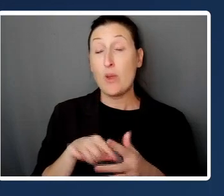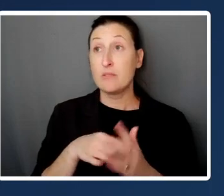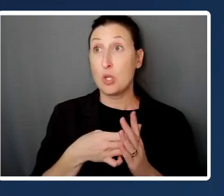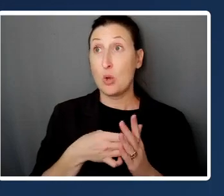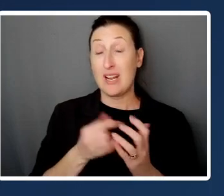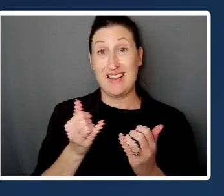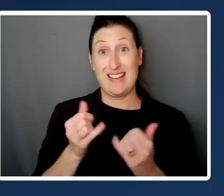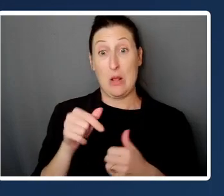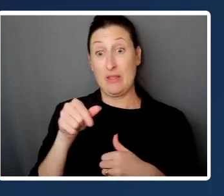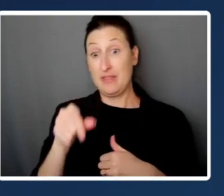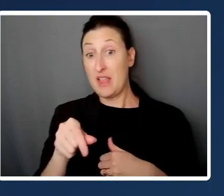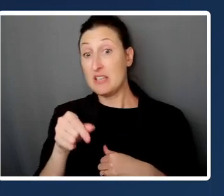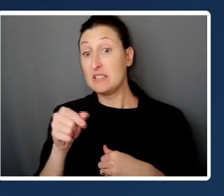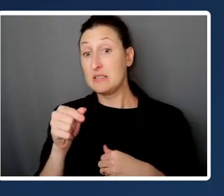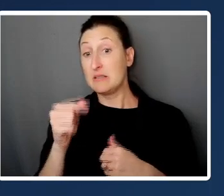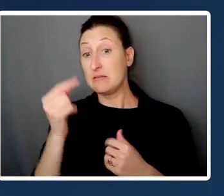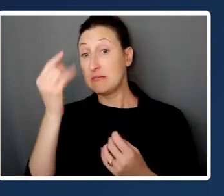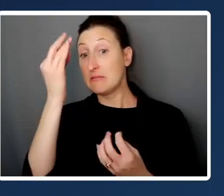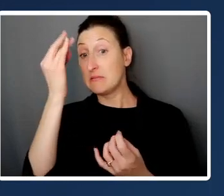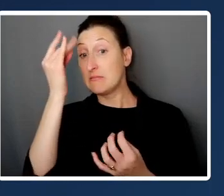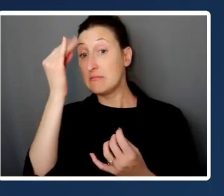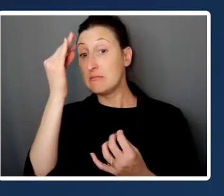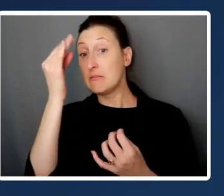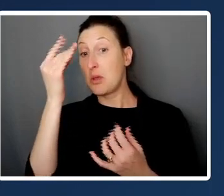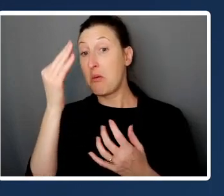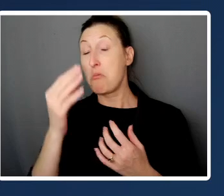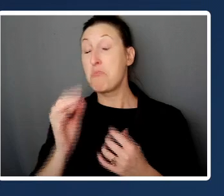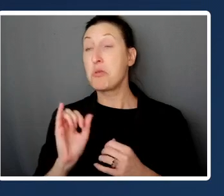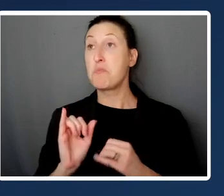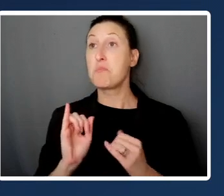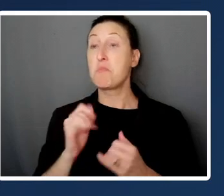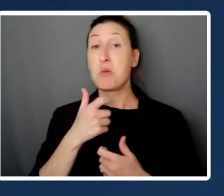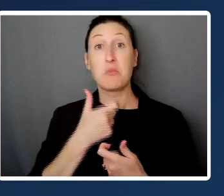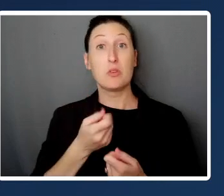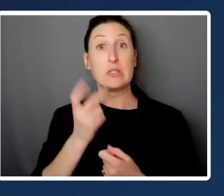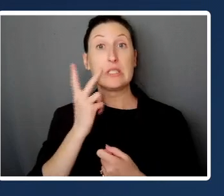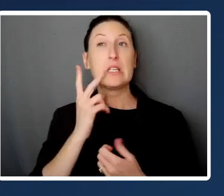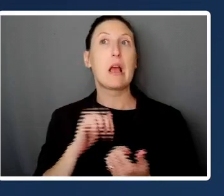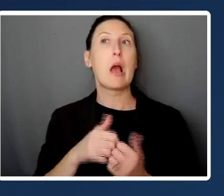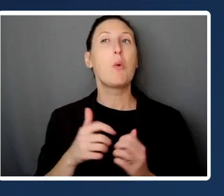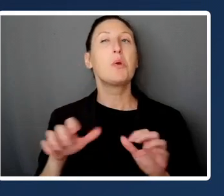And I'm very interested in seeing what we might be able to do in the coming months to create